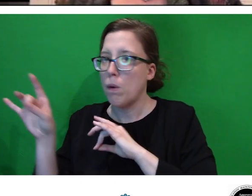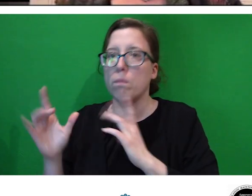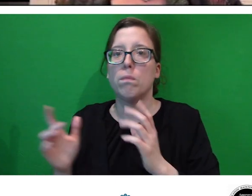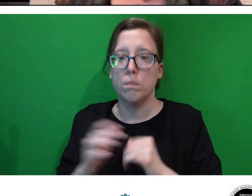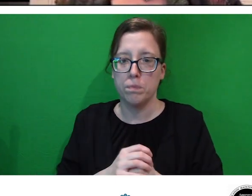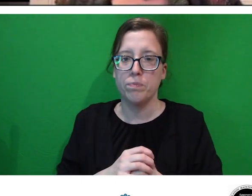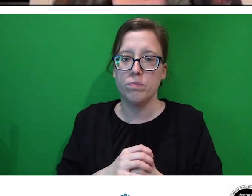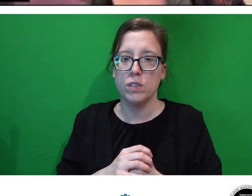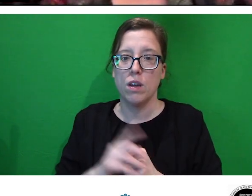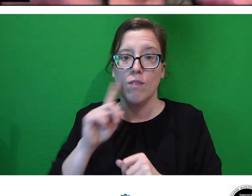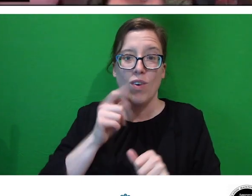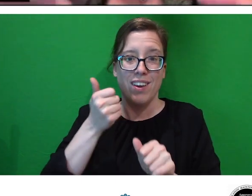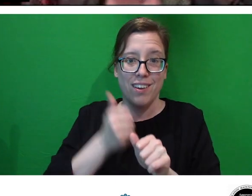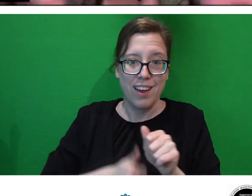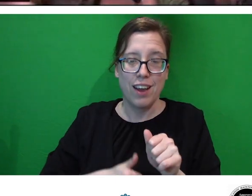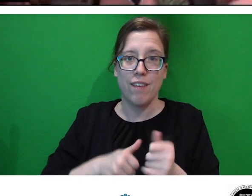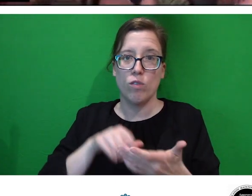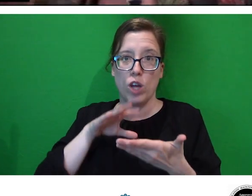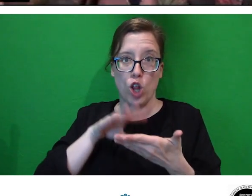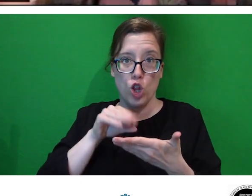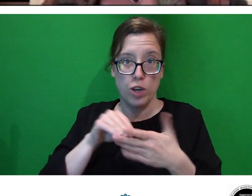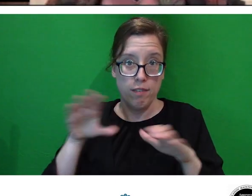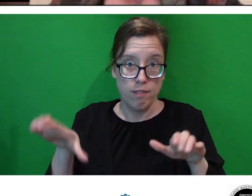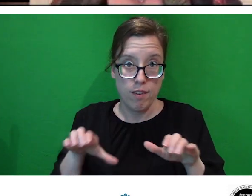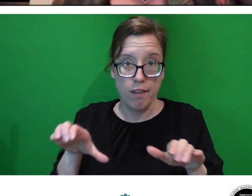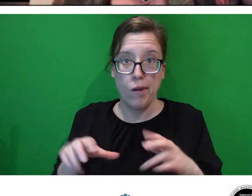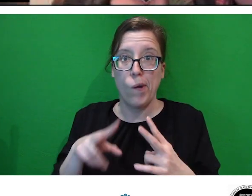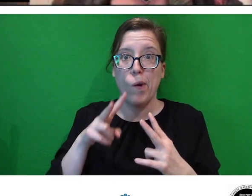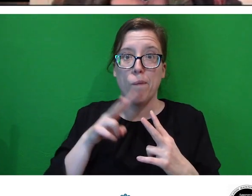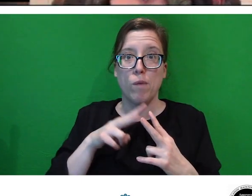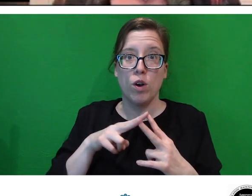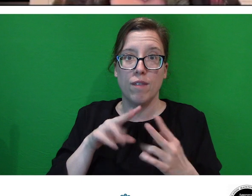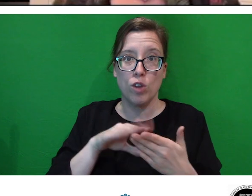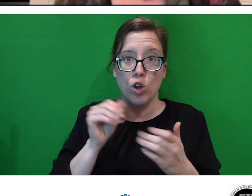all those things. But not everything all the time, right? Selectively chosen.